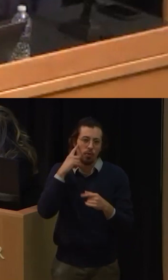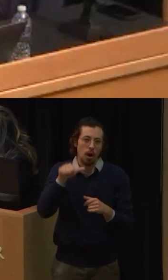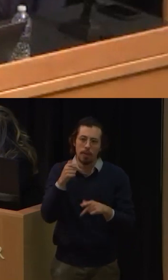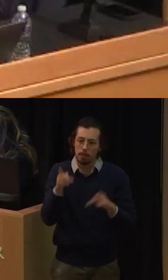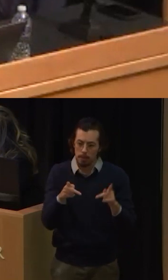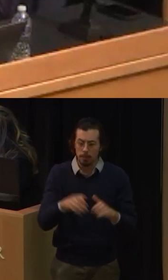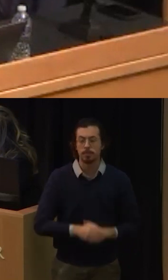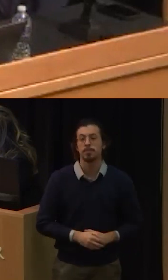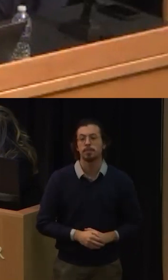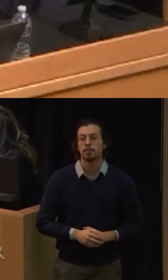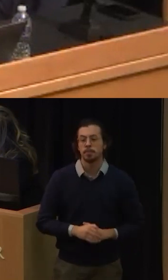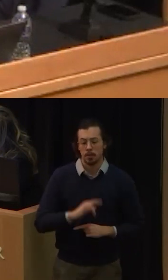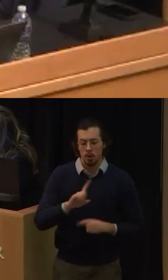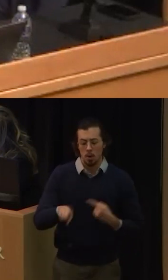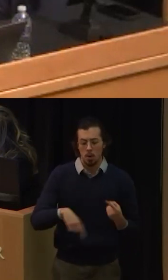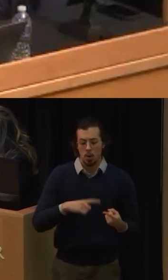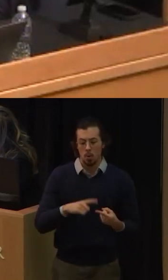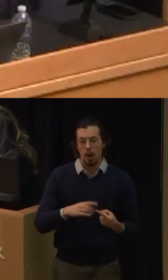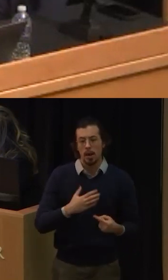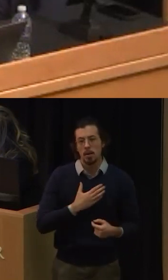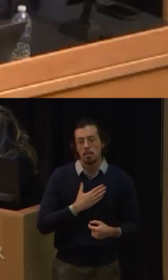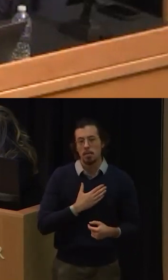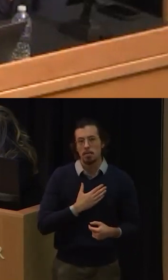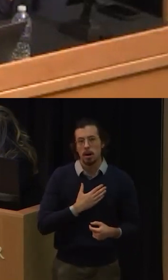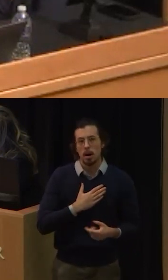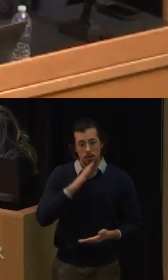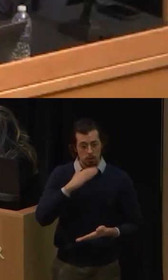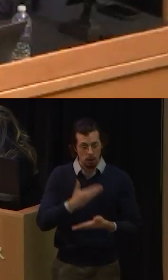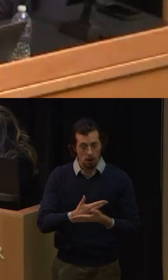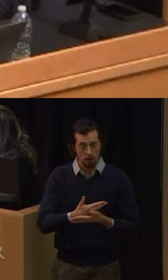When my now 23-year-old daughter was a baby,